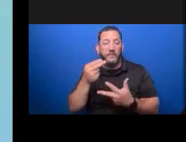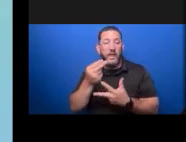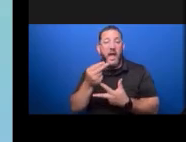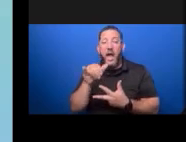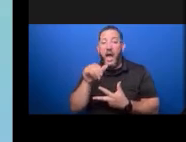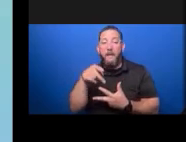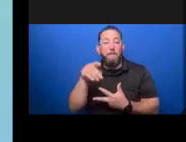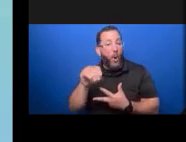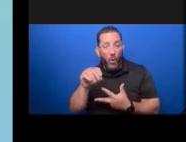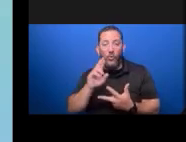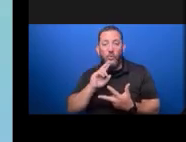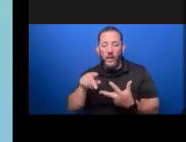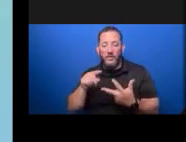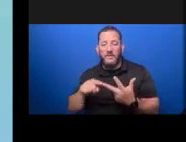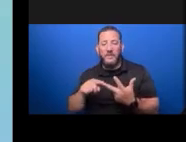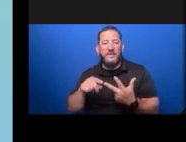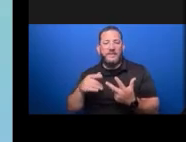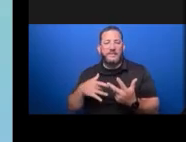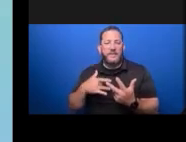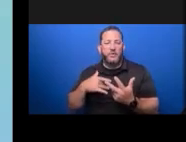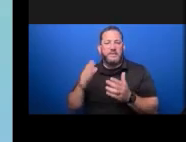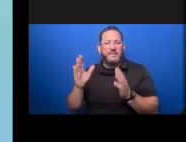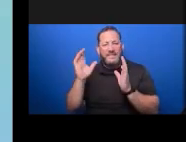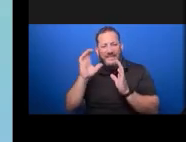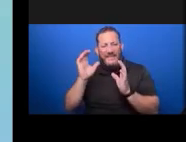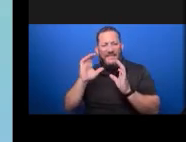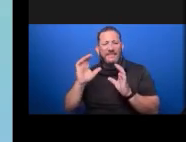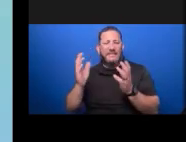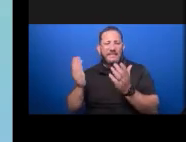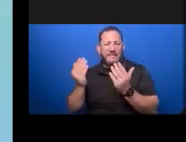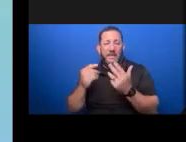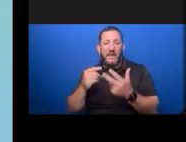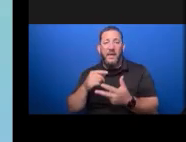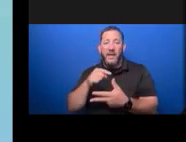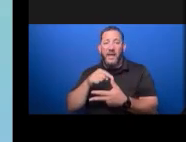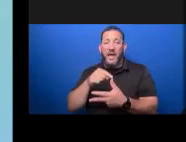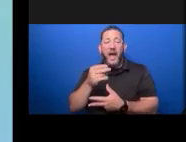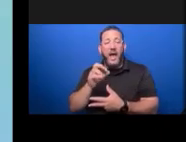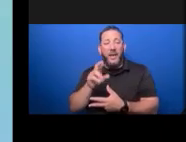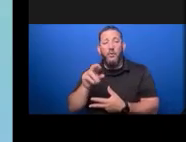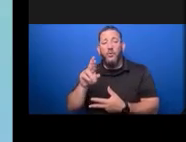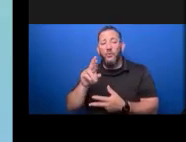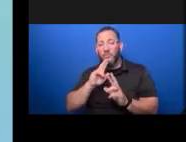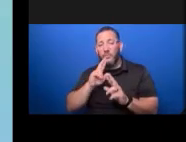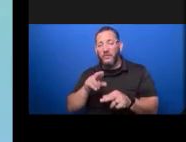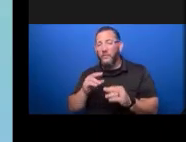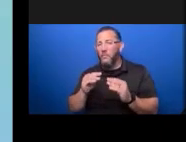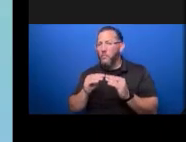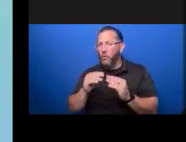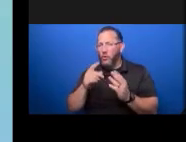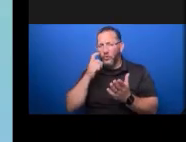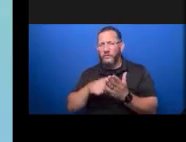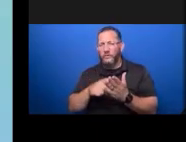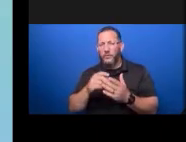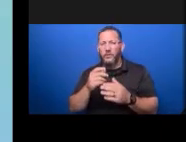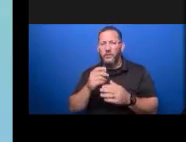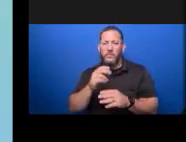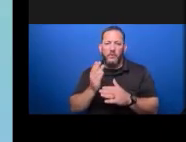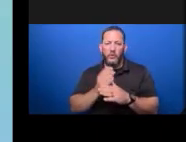seeking. And interestingly, hyperresponsiveness became more pronounced between 12 and 24 months in those children who